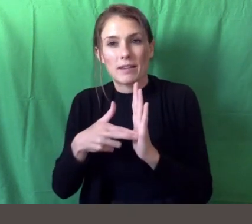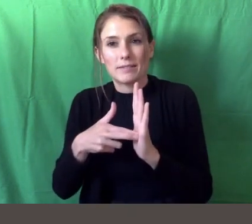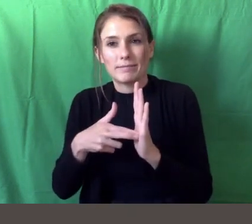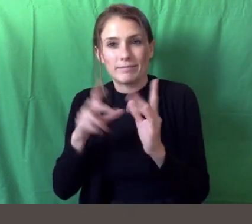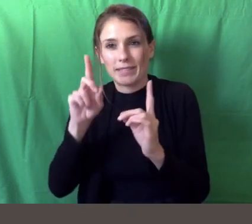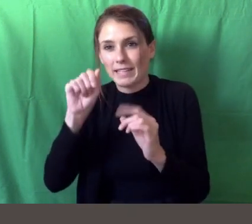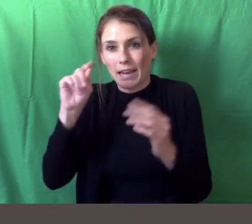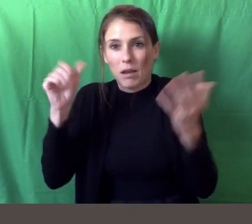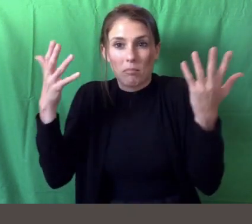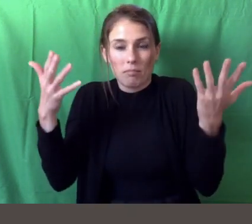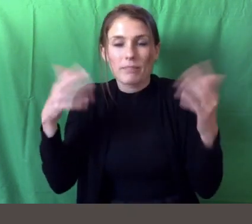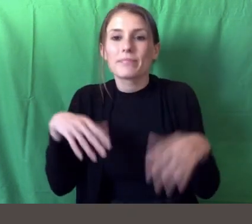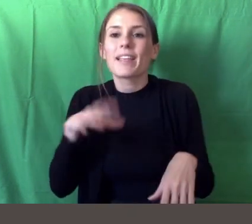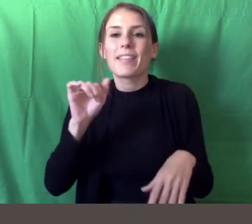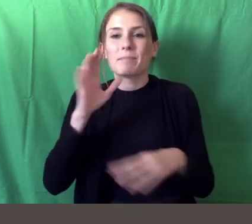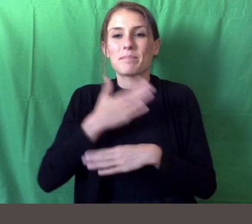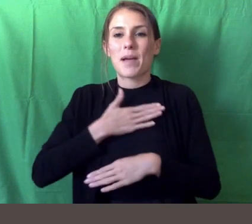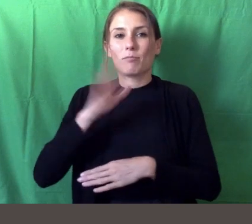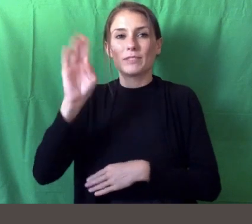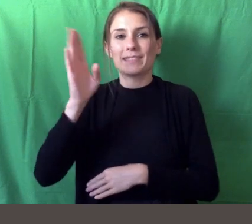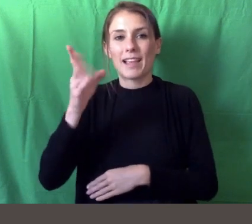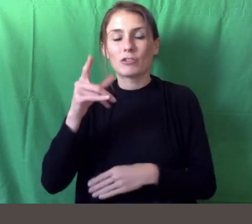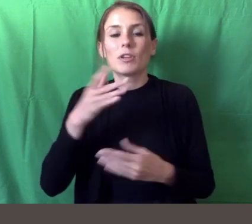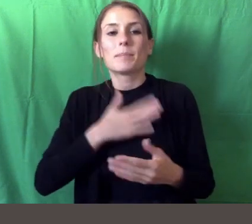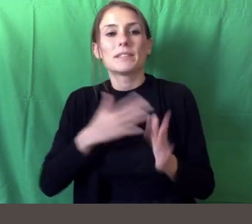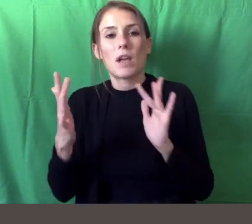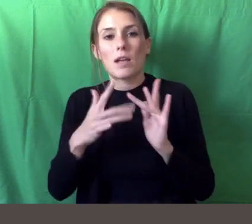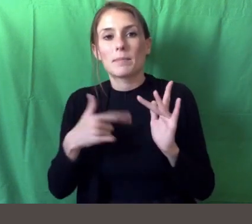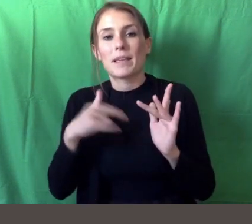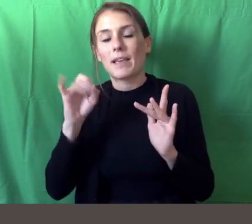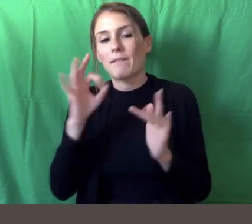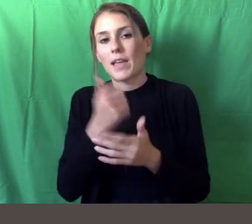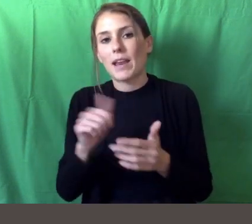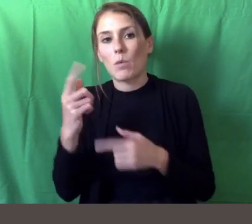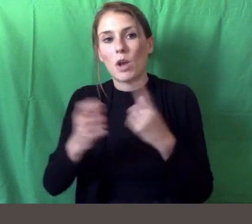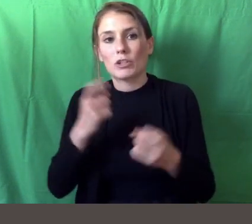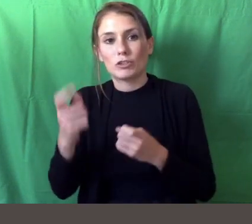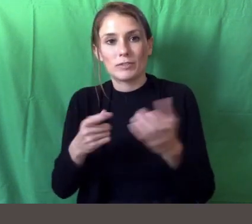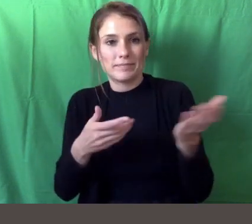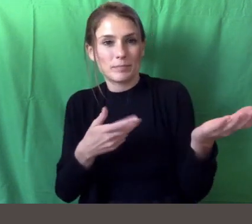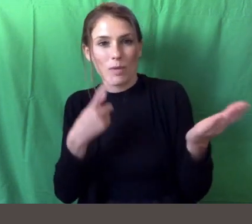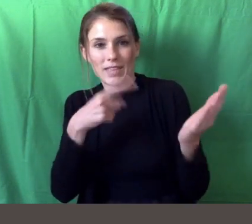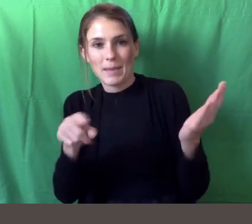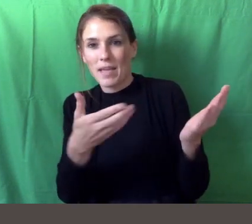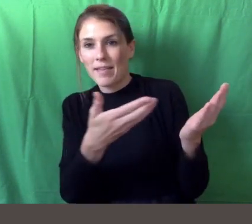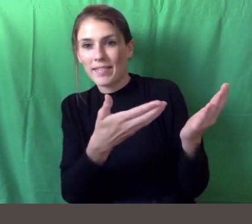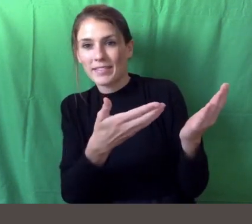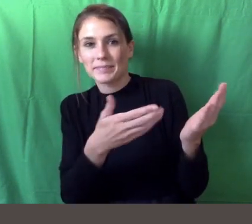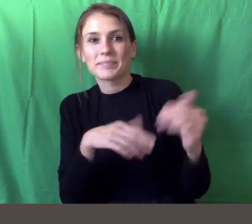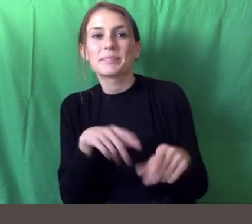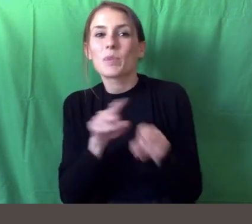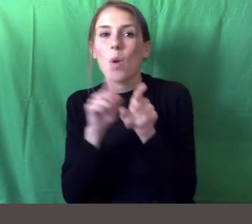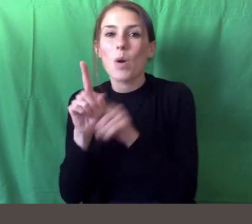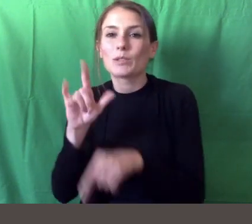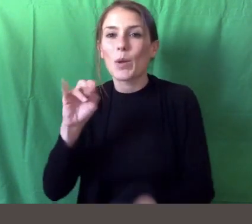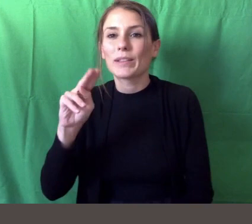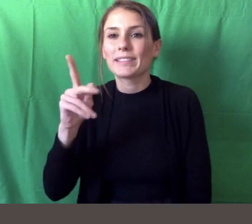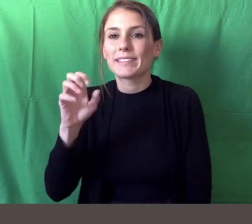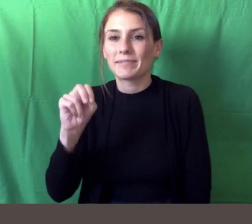So that's my talk. Please contact me if you have any questions. My email is bfetler@gmail.com. You can also find me on LinkedIn.